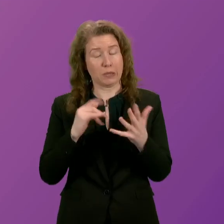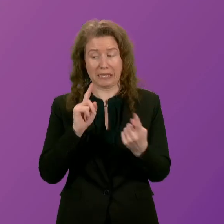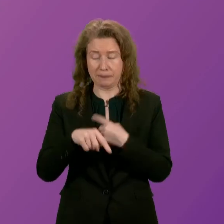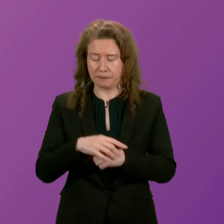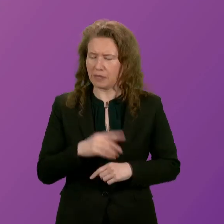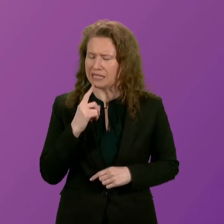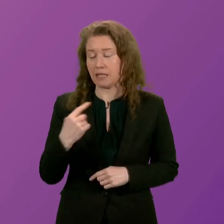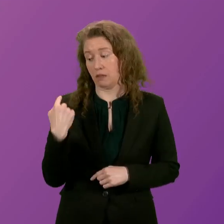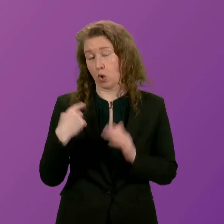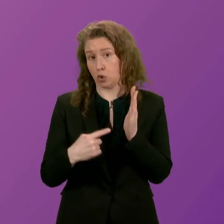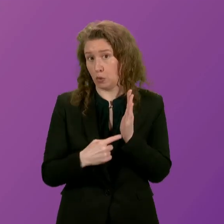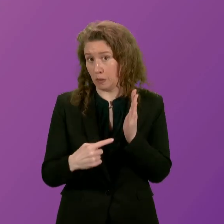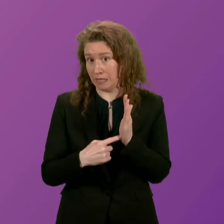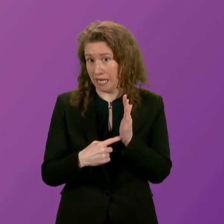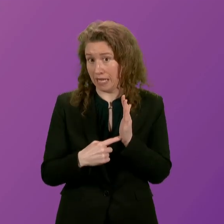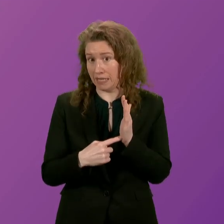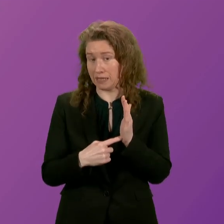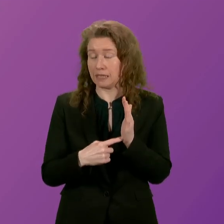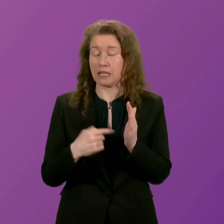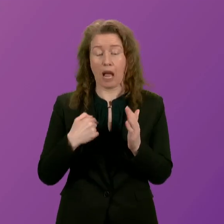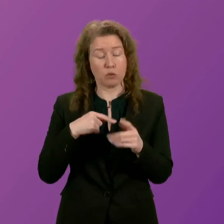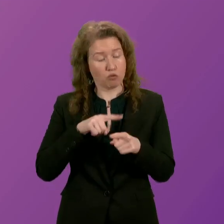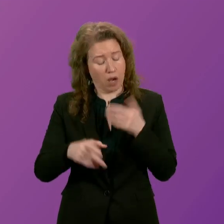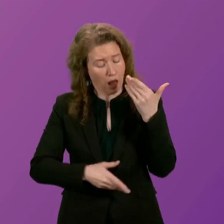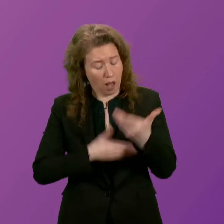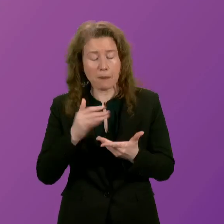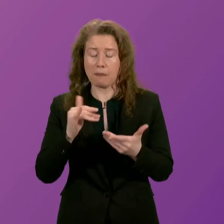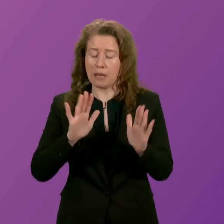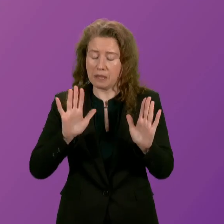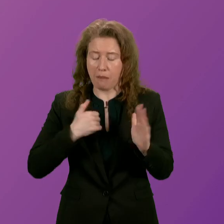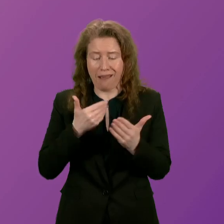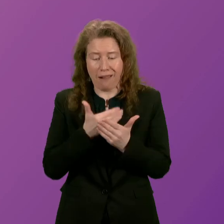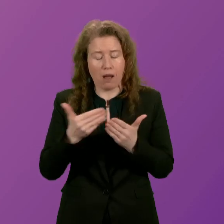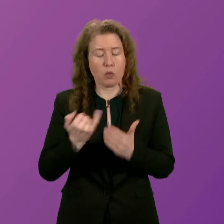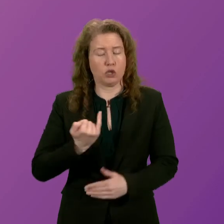I may have used language that was particularly not worthy of me. If I have done that and